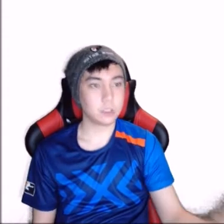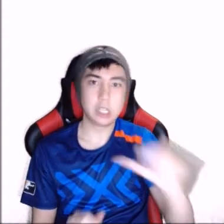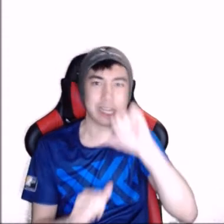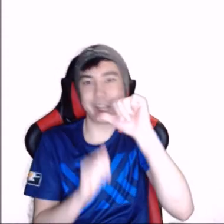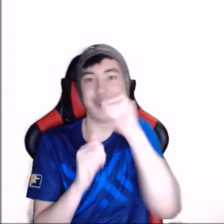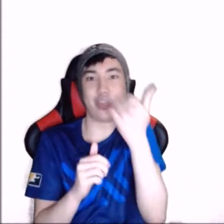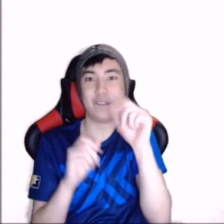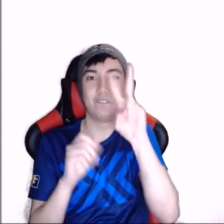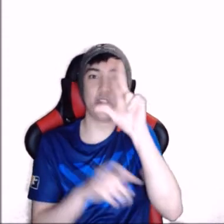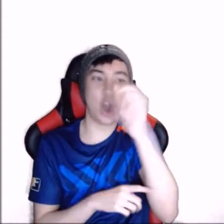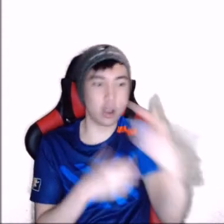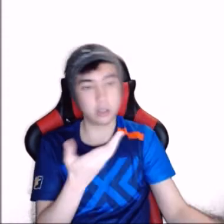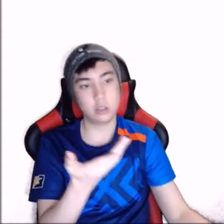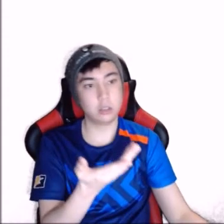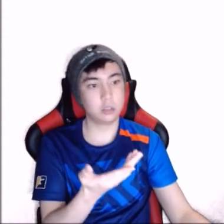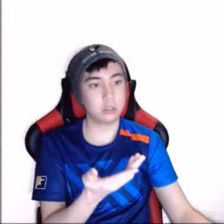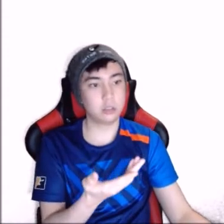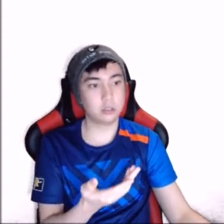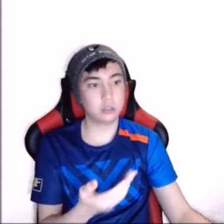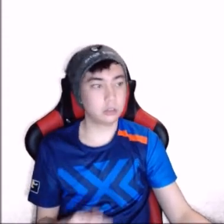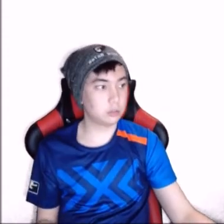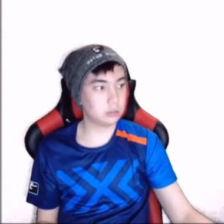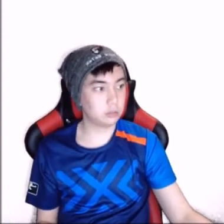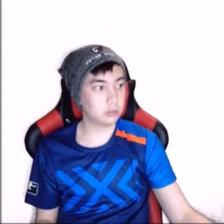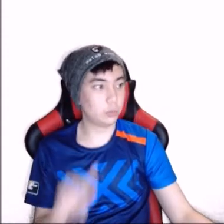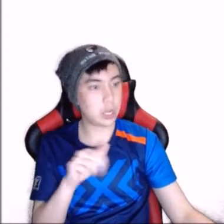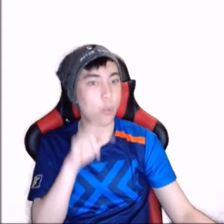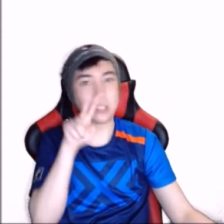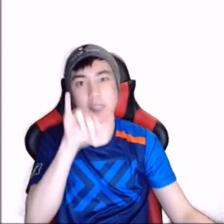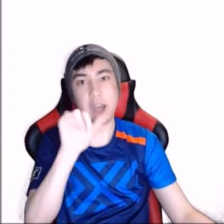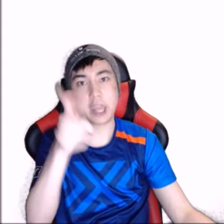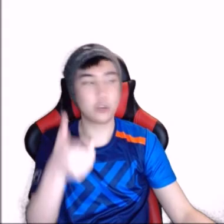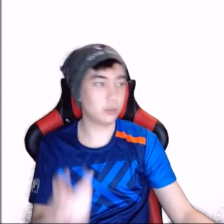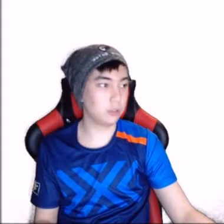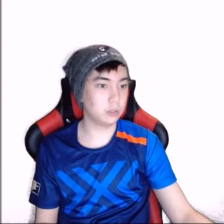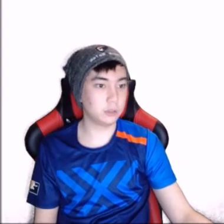Another vlog. You can watch that later